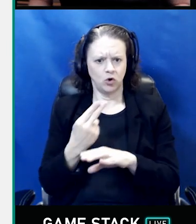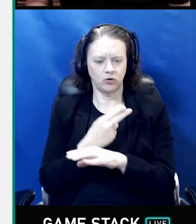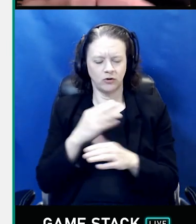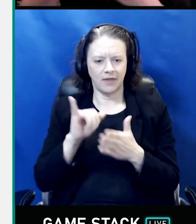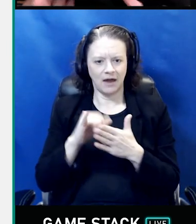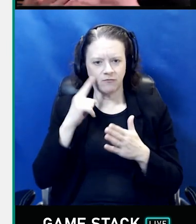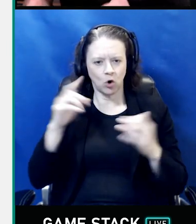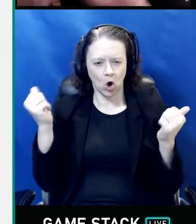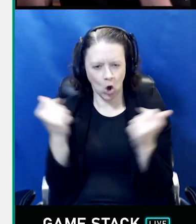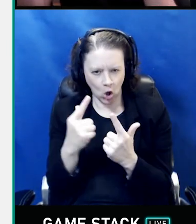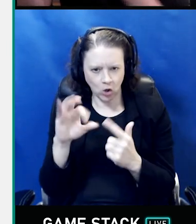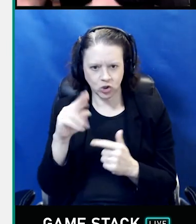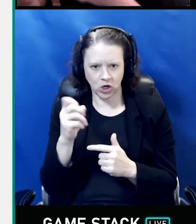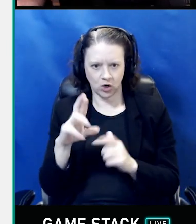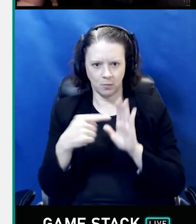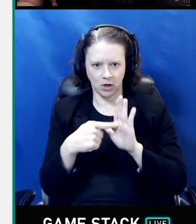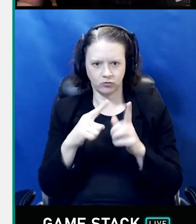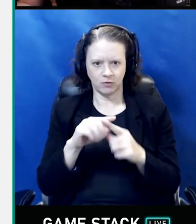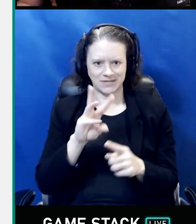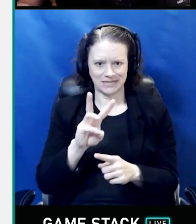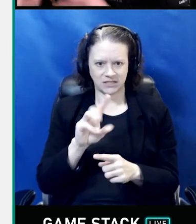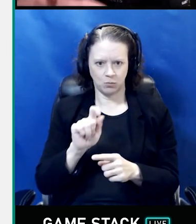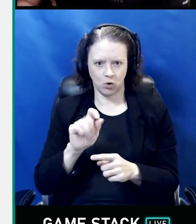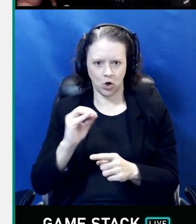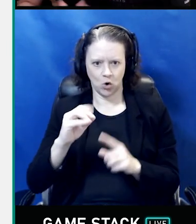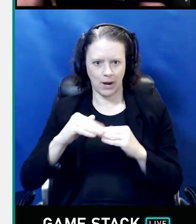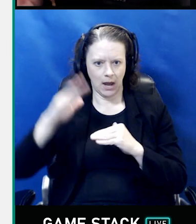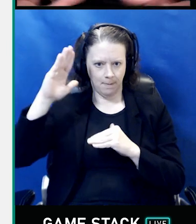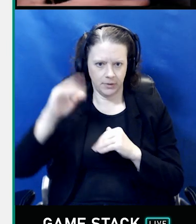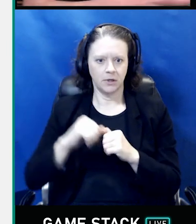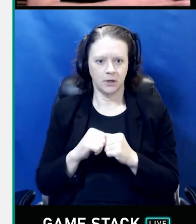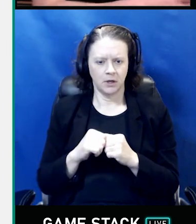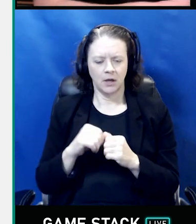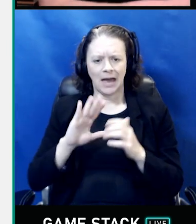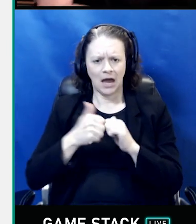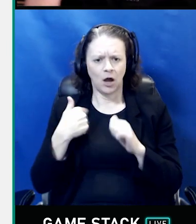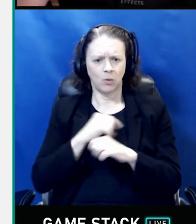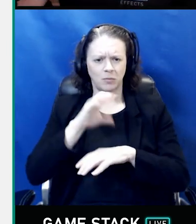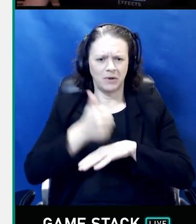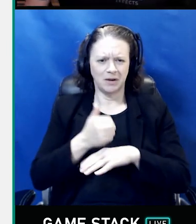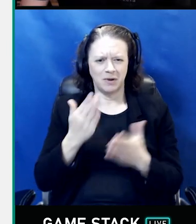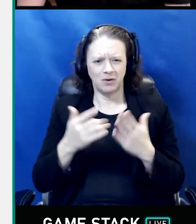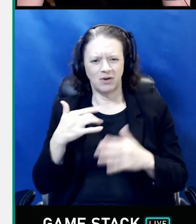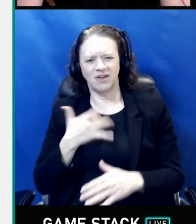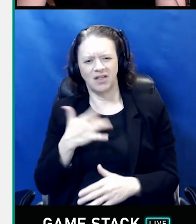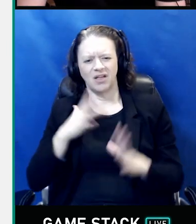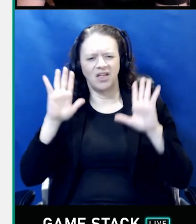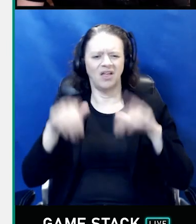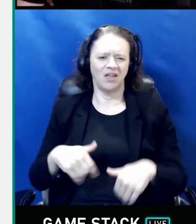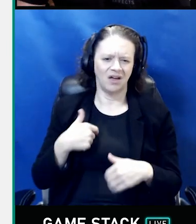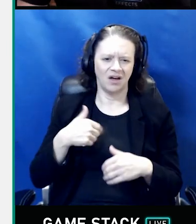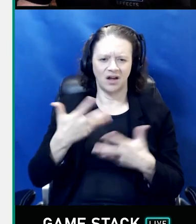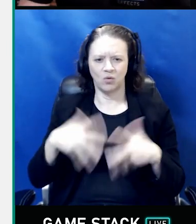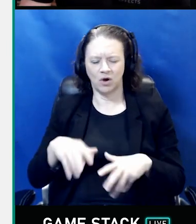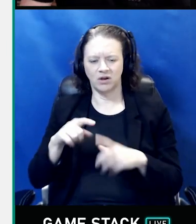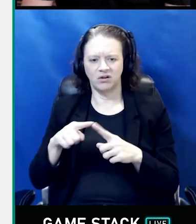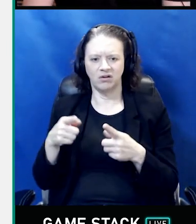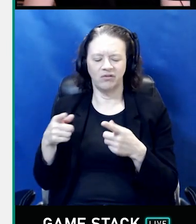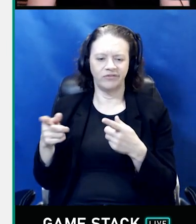And what's more, the way that we implemented this, you might be thinking, well, I don't want to deal with that old inferior software implementation.